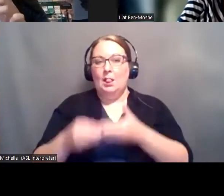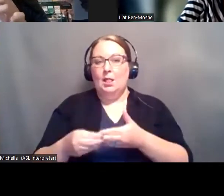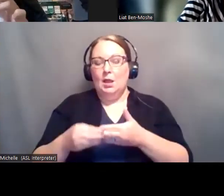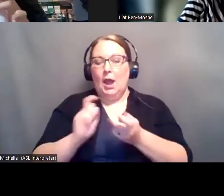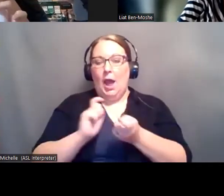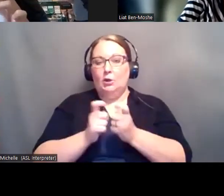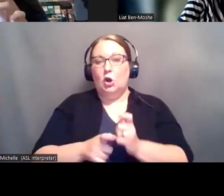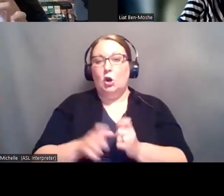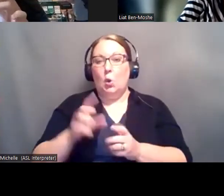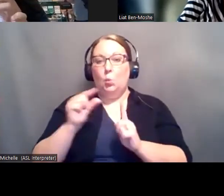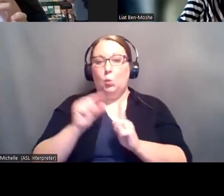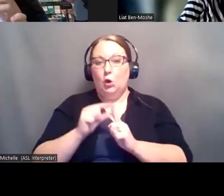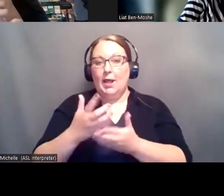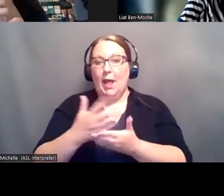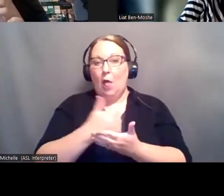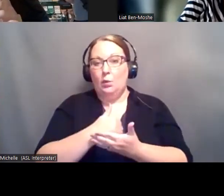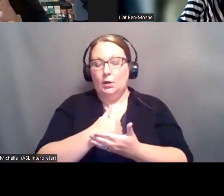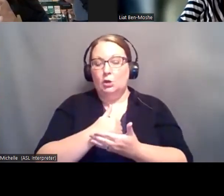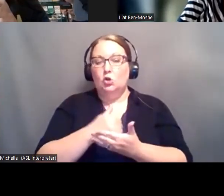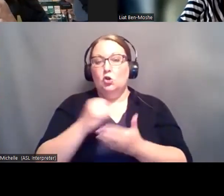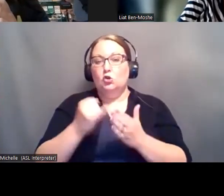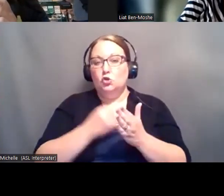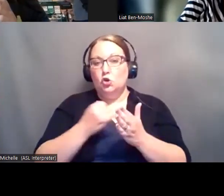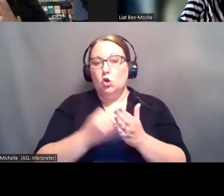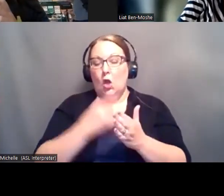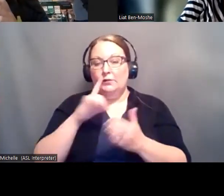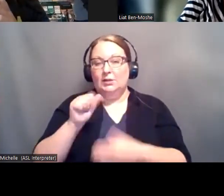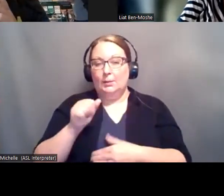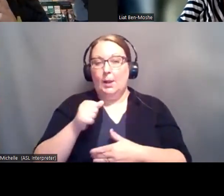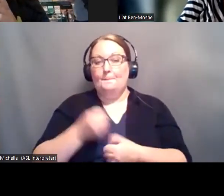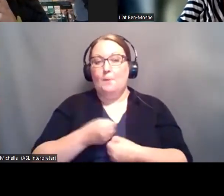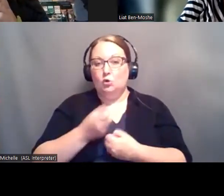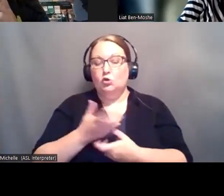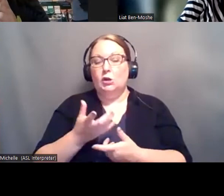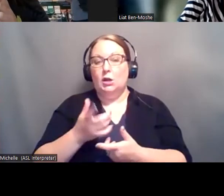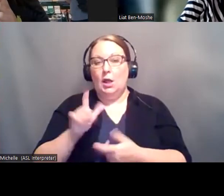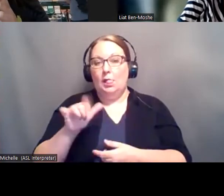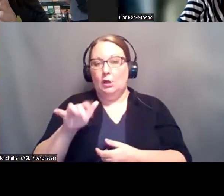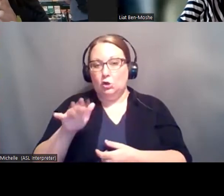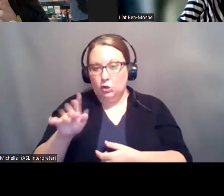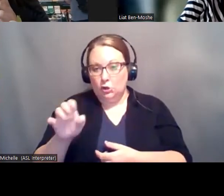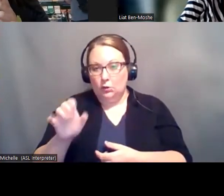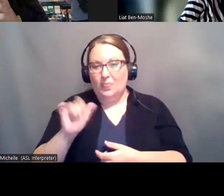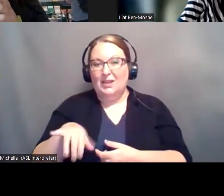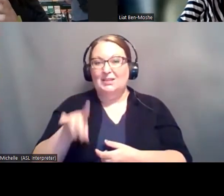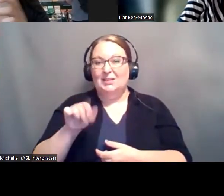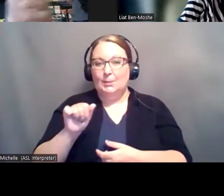A Journal of Disability Poetry and Literature", which is a disability, cultural innovative space.